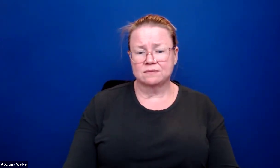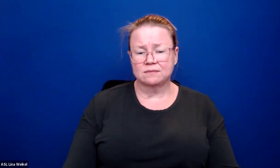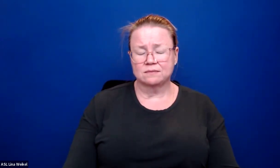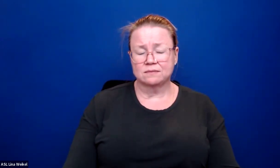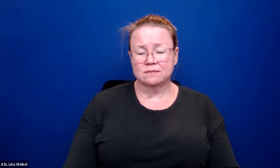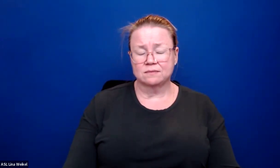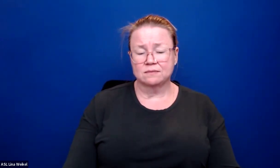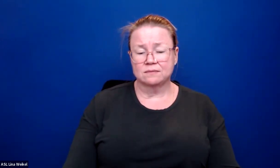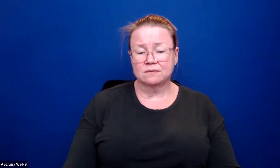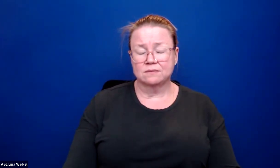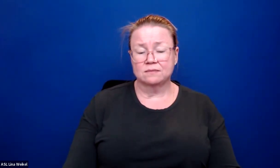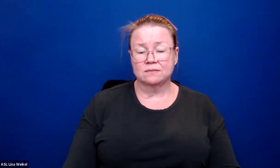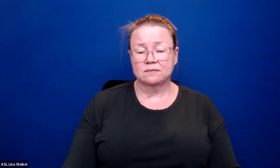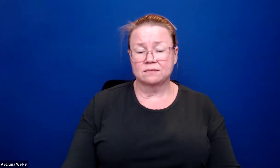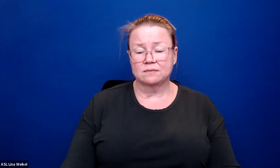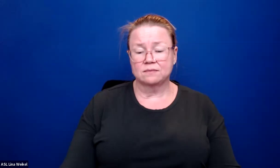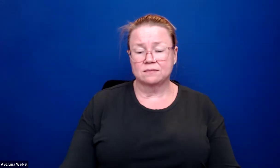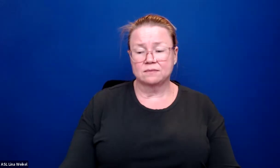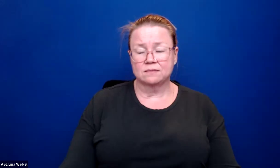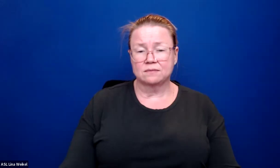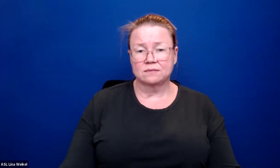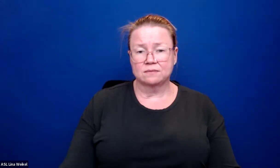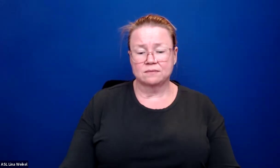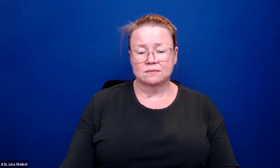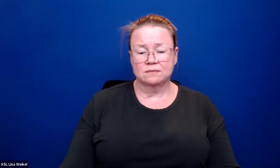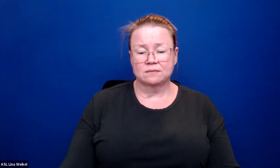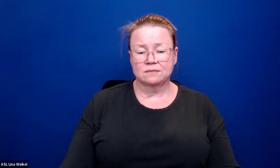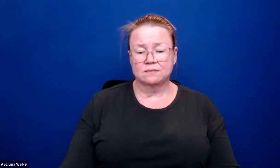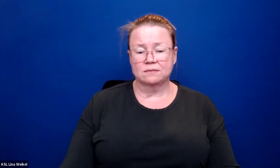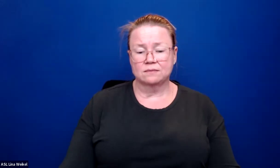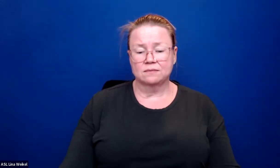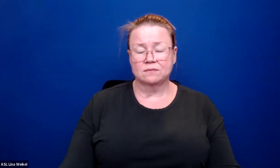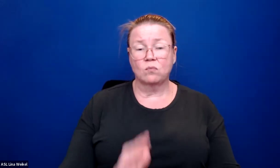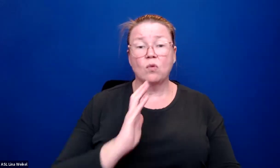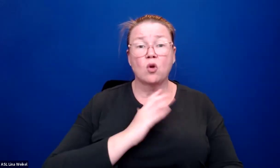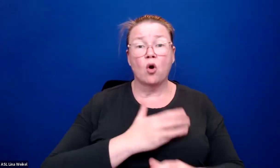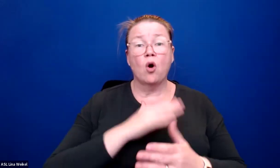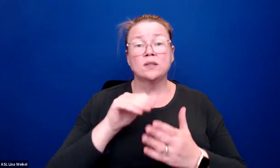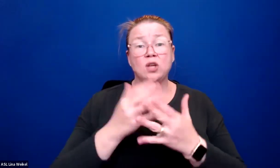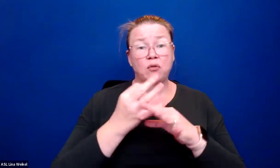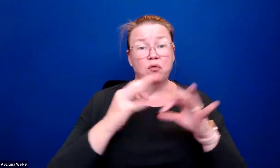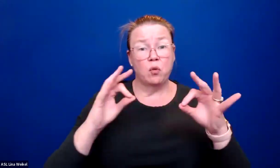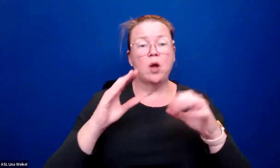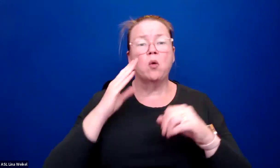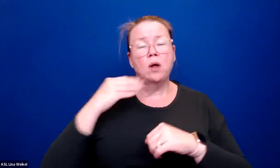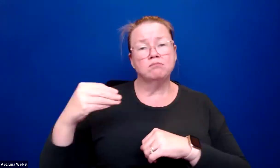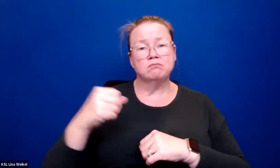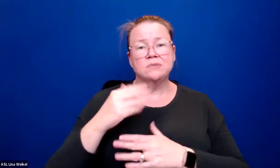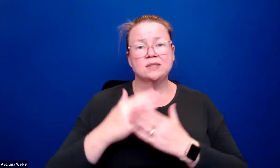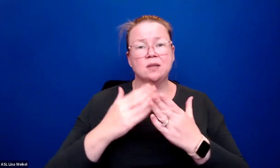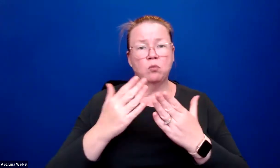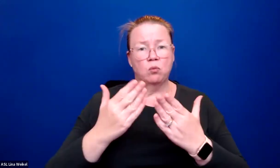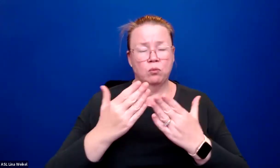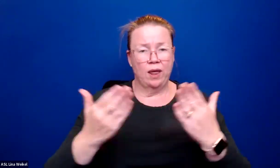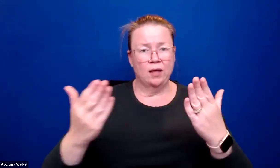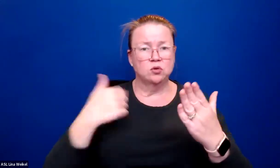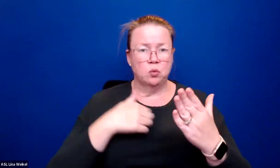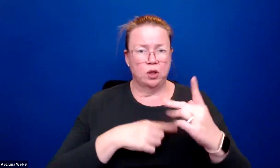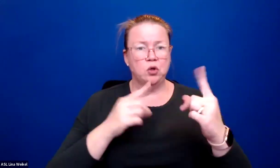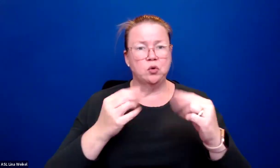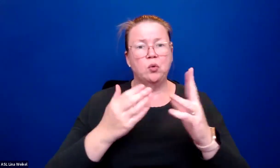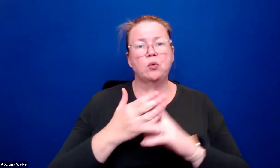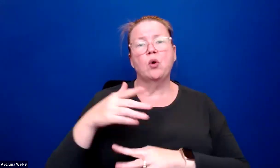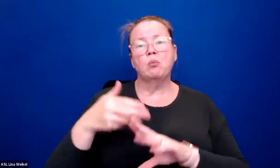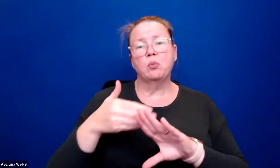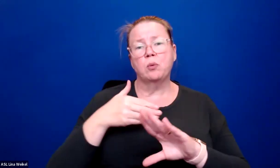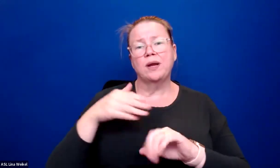Kendra Brown: For our center. We will like ours will be free, and we'll actually get reimbursed for some of what we're gonna do this summer through the yes program with both rehab